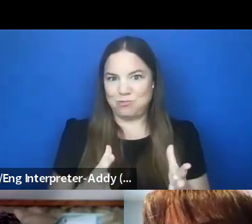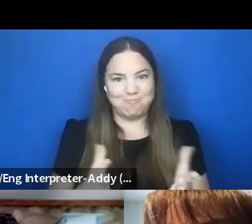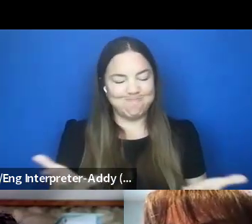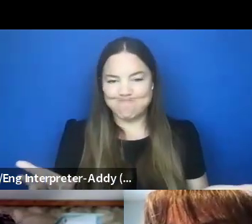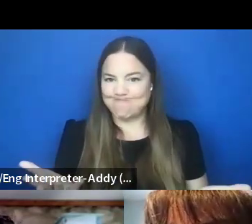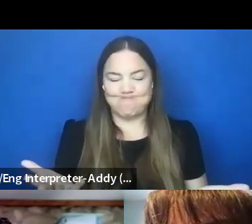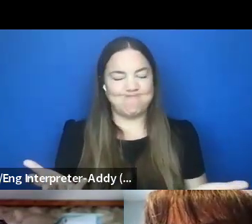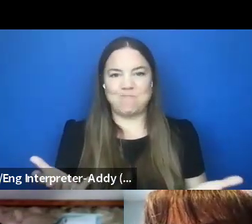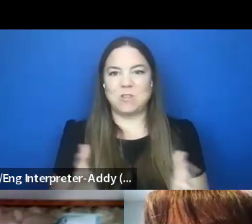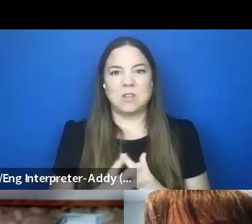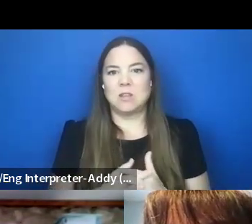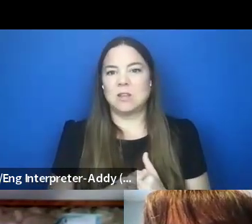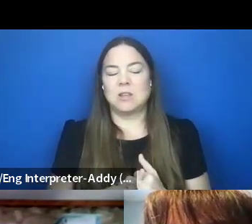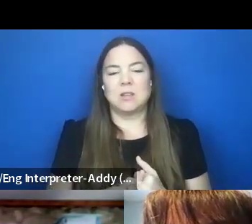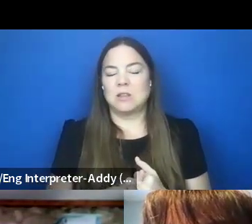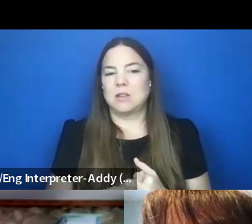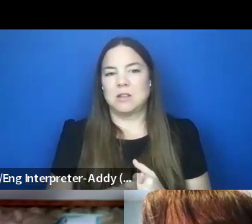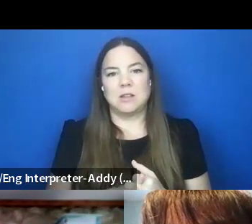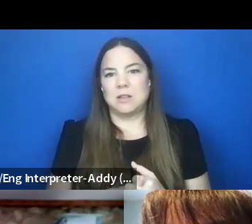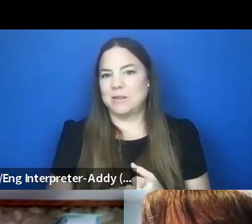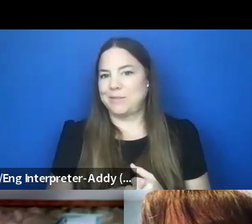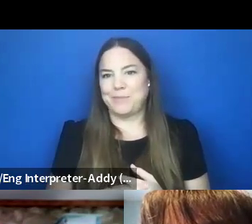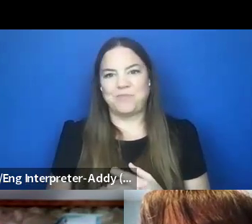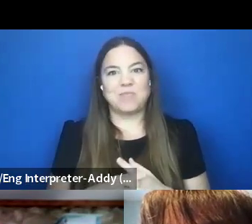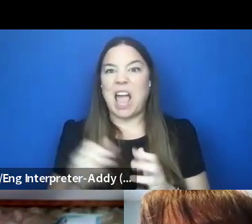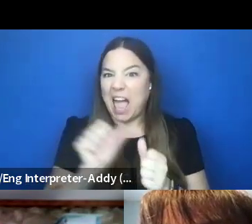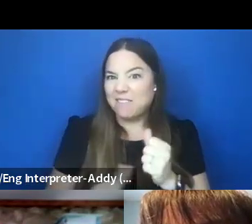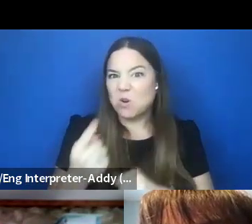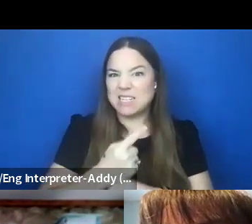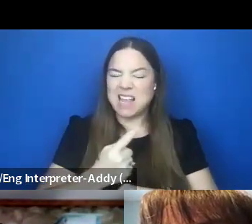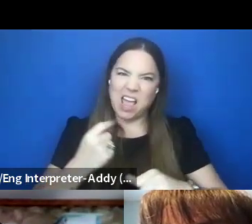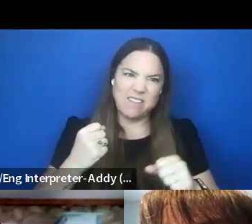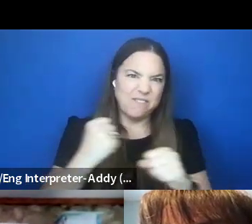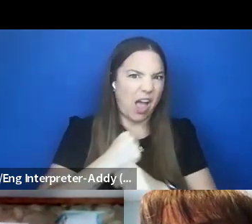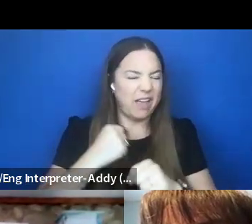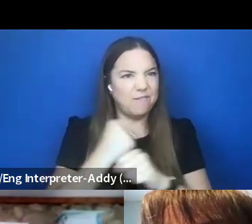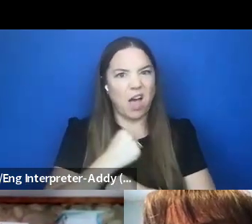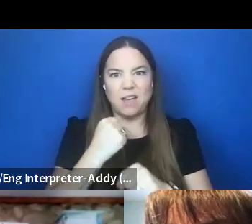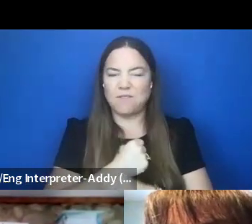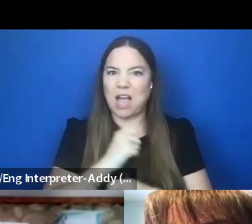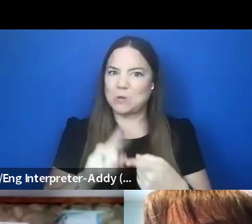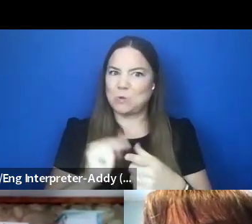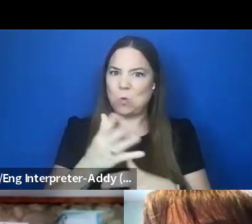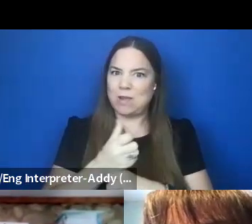Don Dew: And it's like Don Dew: a fight every day for access to education, or to have